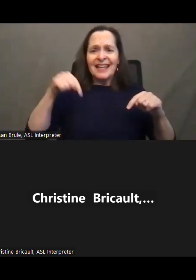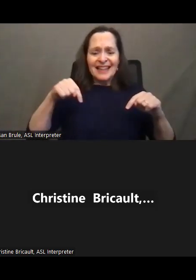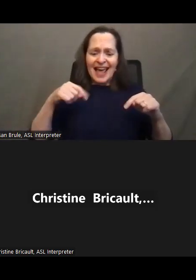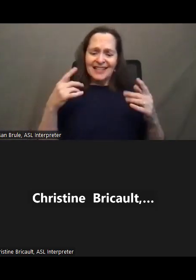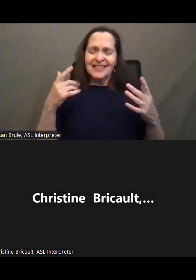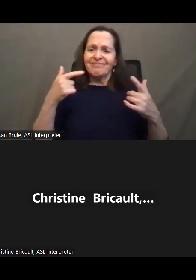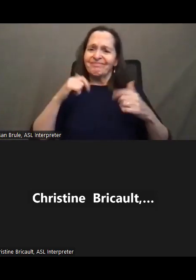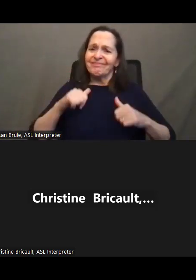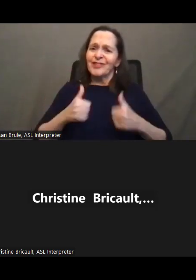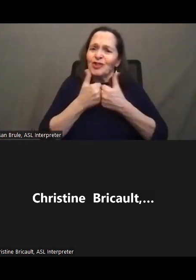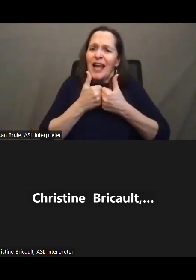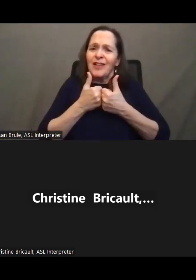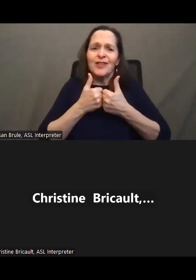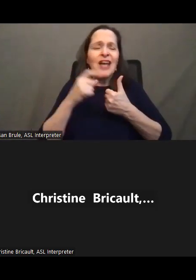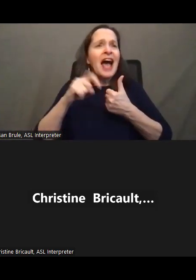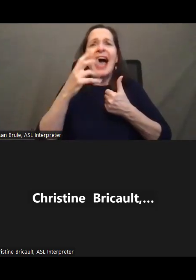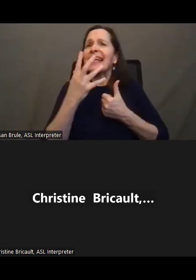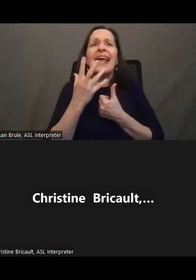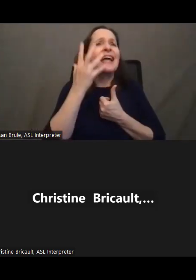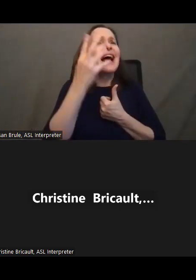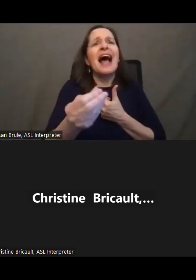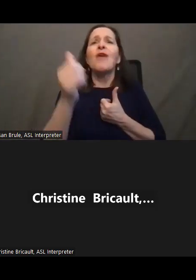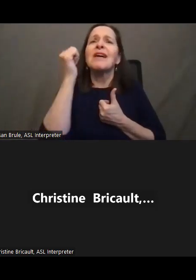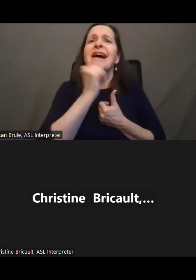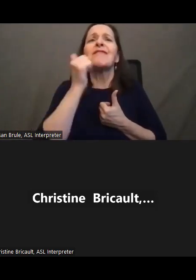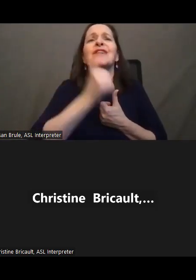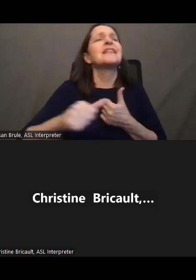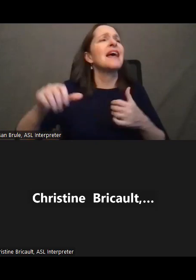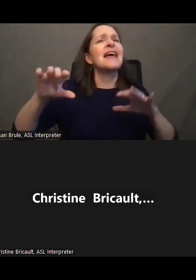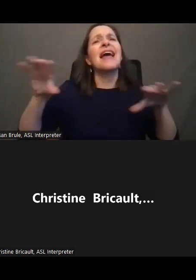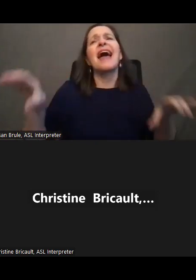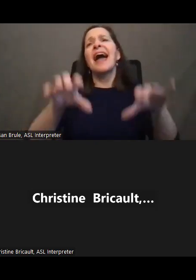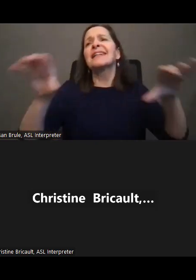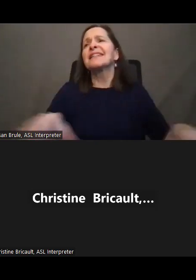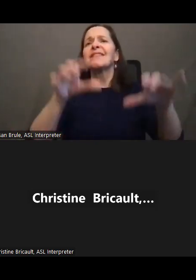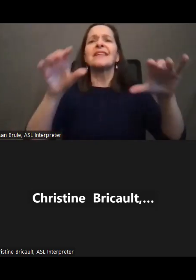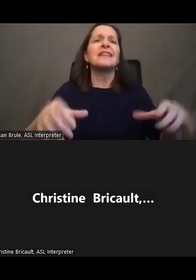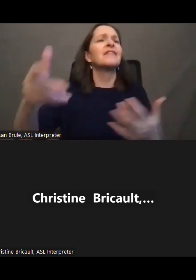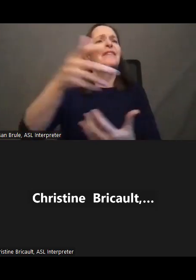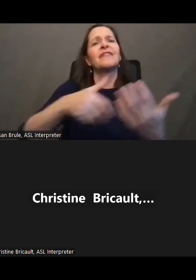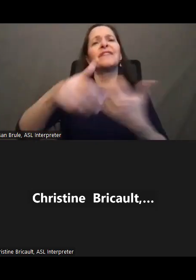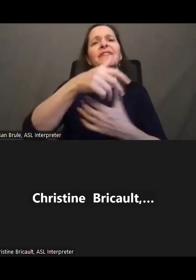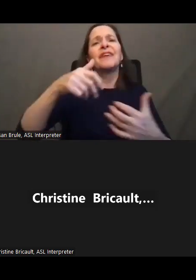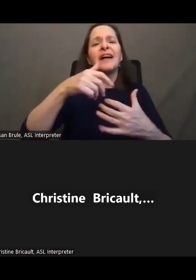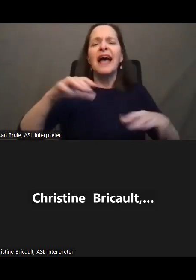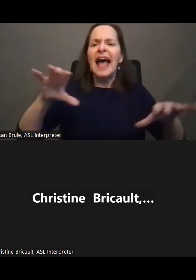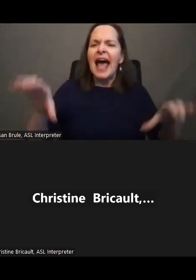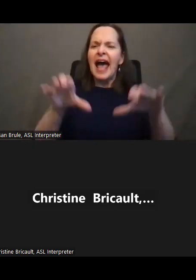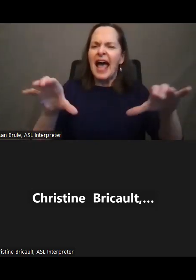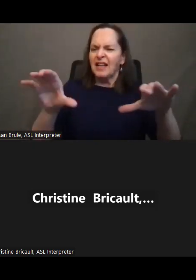So a major life activity is basically an activity that is of central importance to daily life.